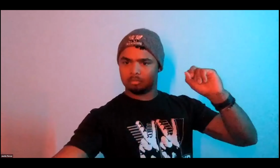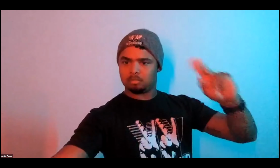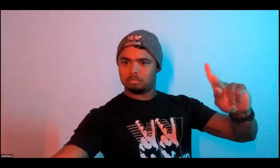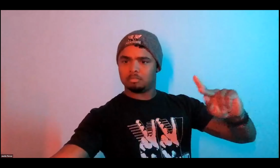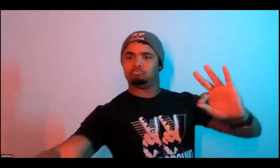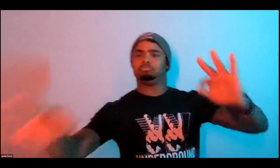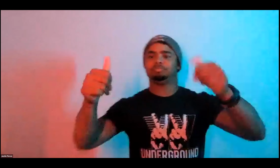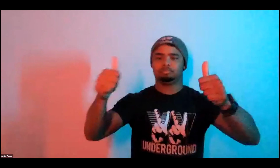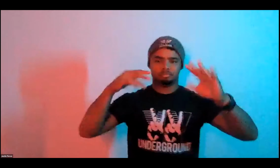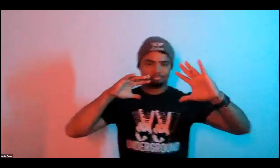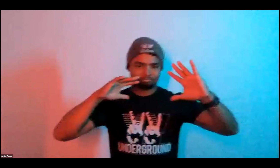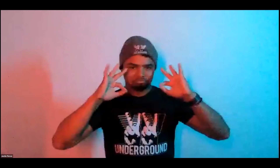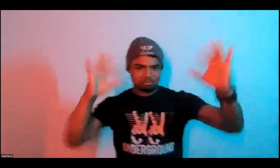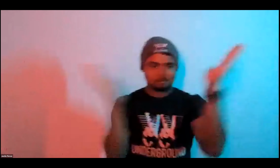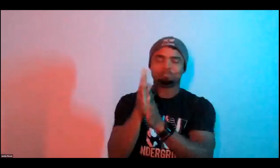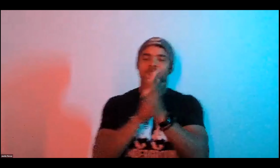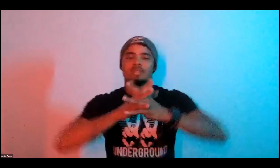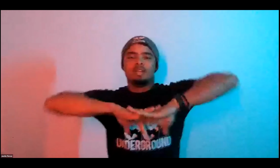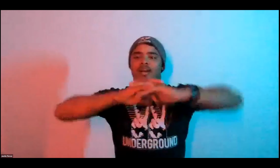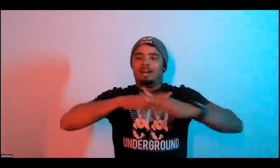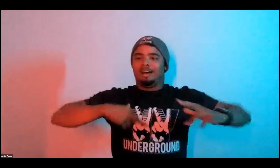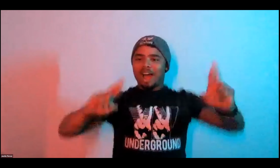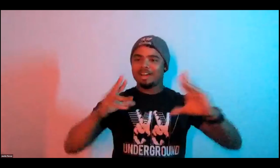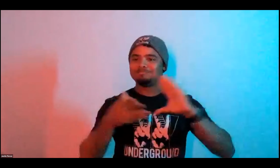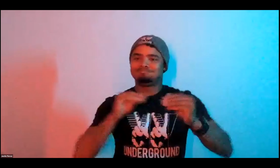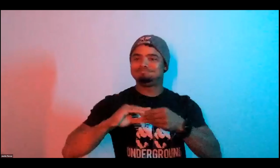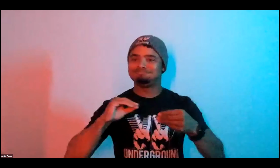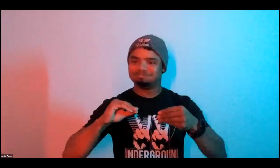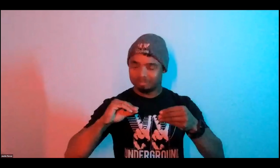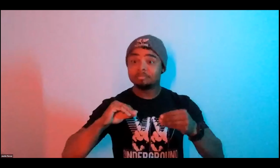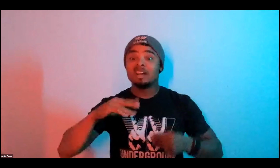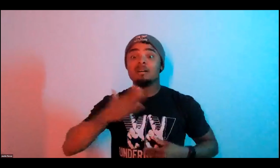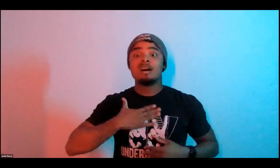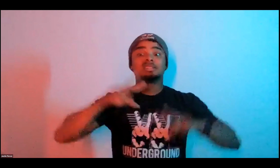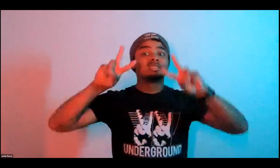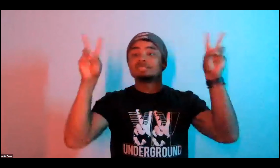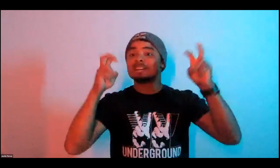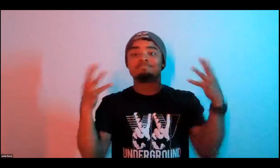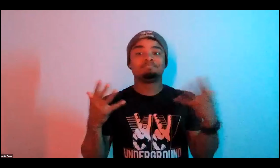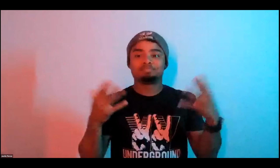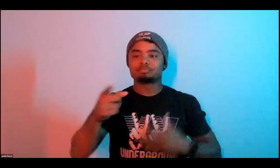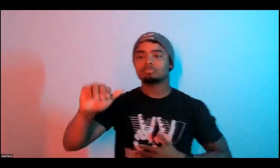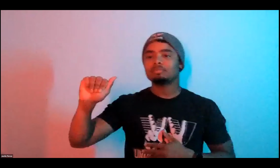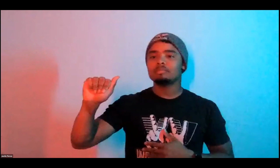Okay. Great. I'm back. So I'm going to be telling a story.